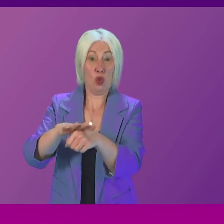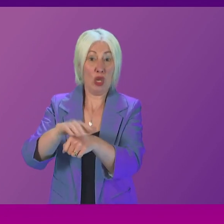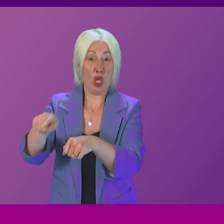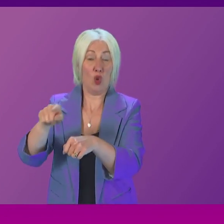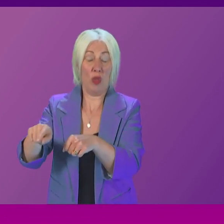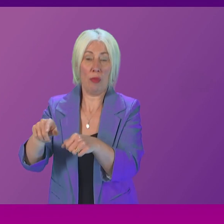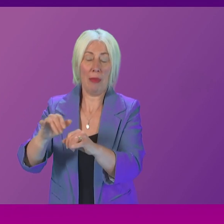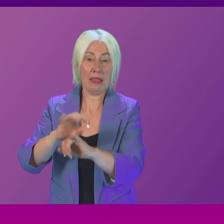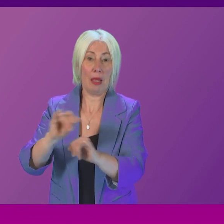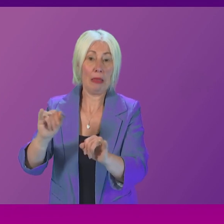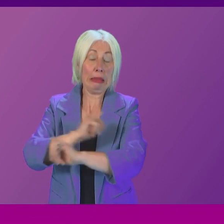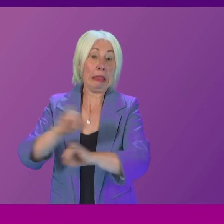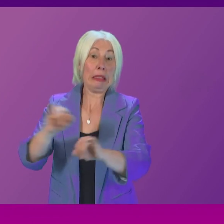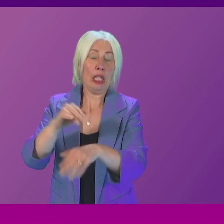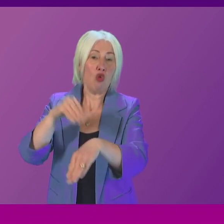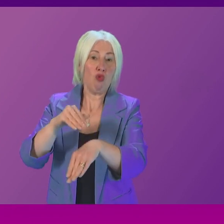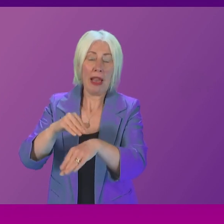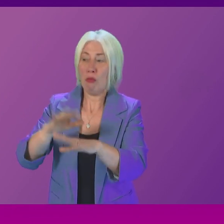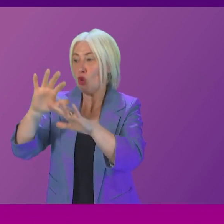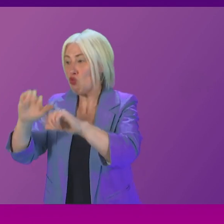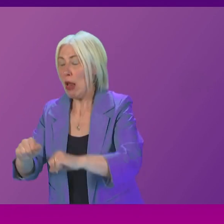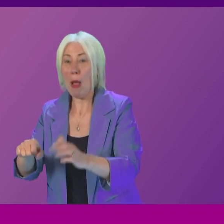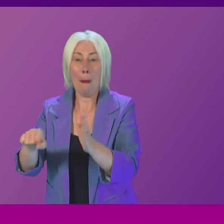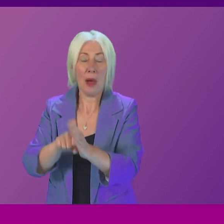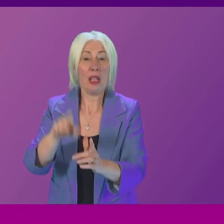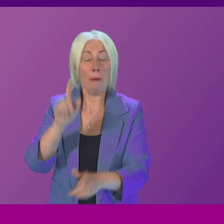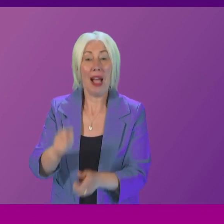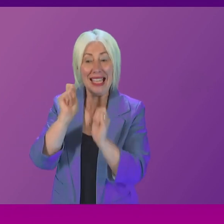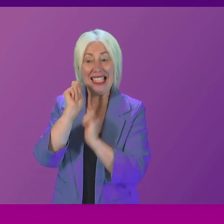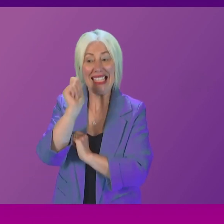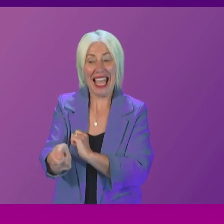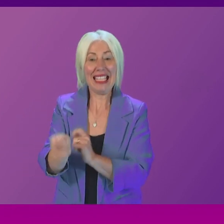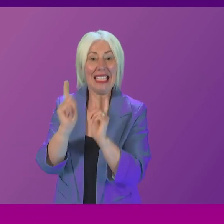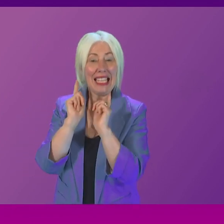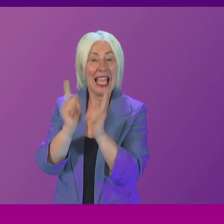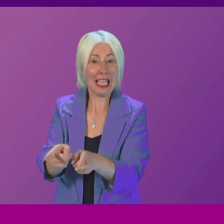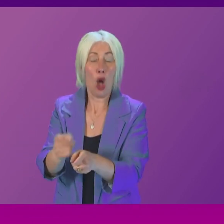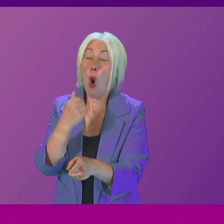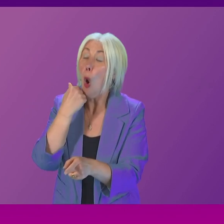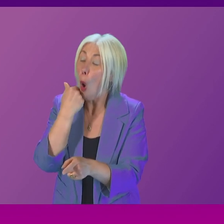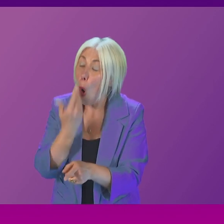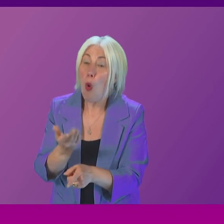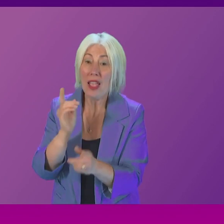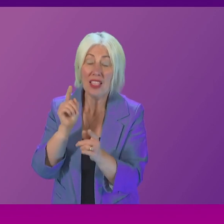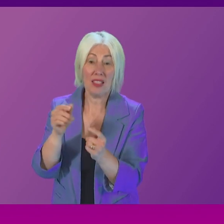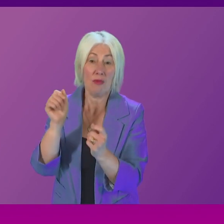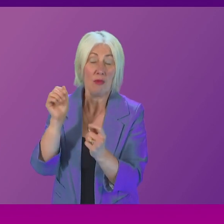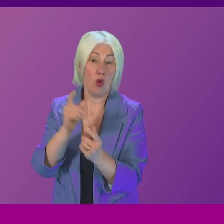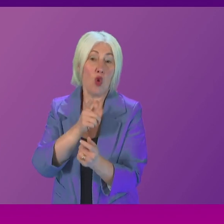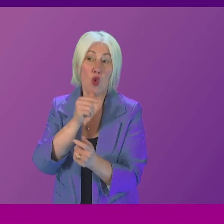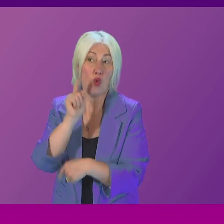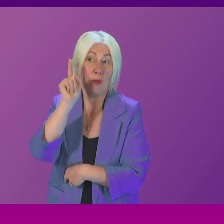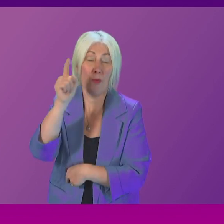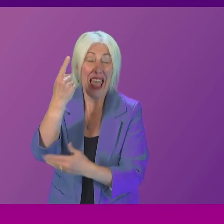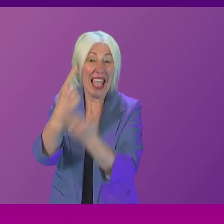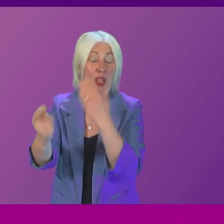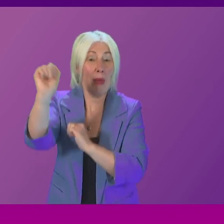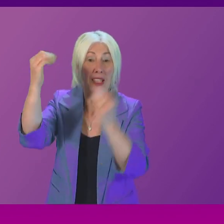always be the case that sentencing is a matter for the independent judiciary and should be